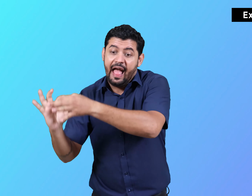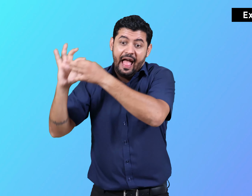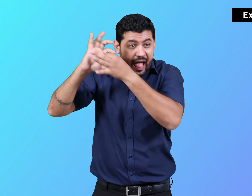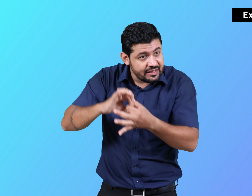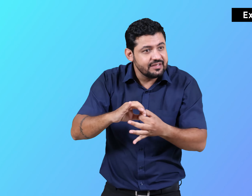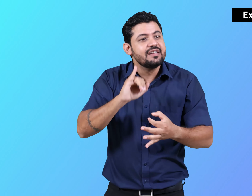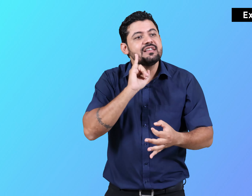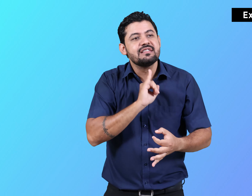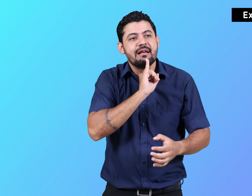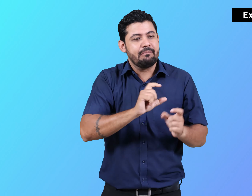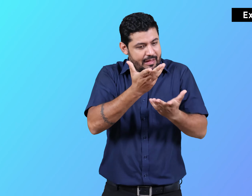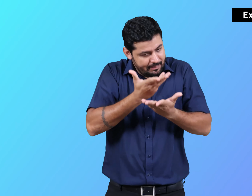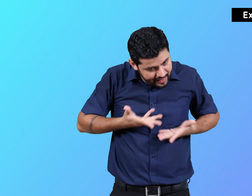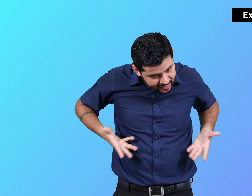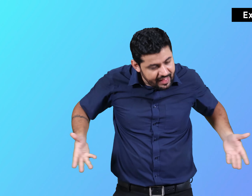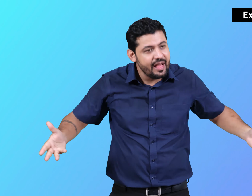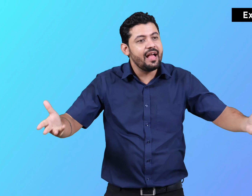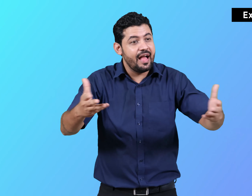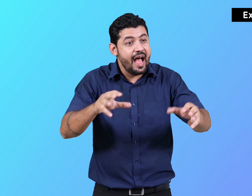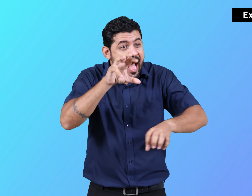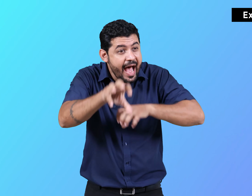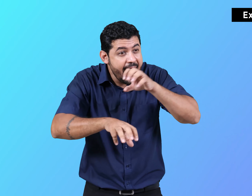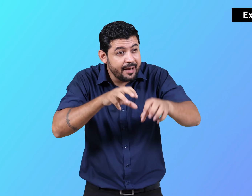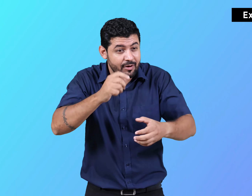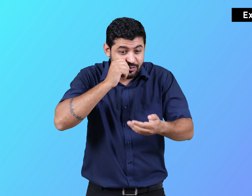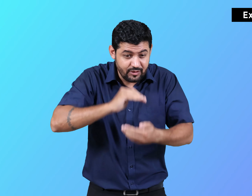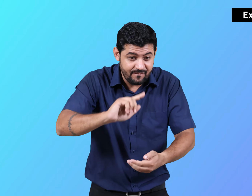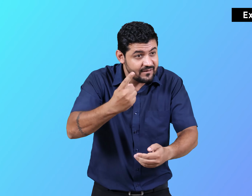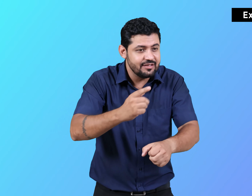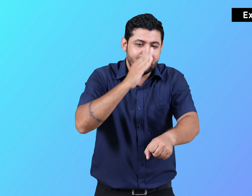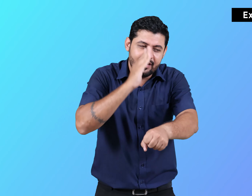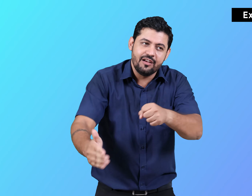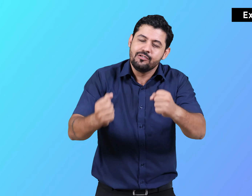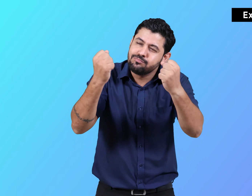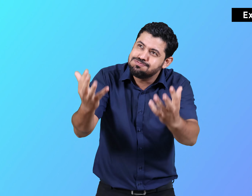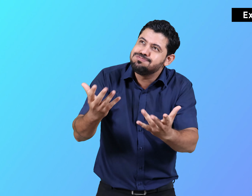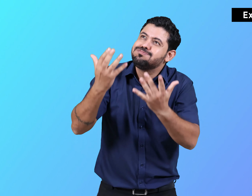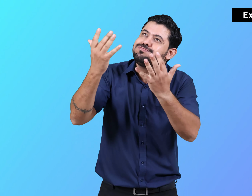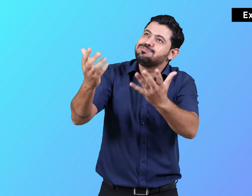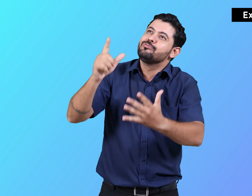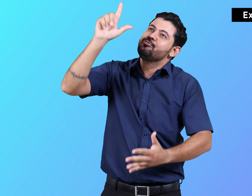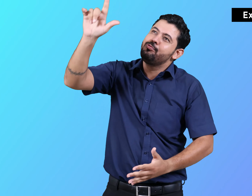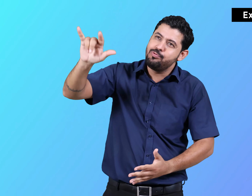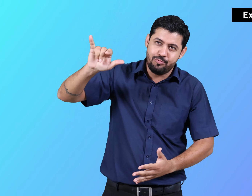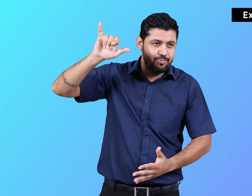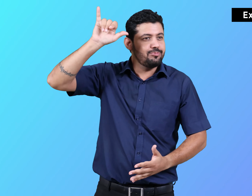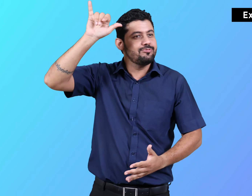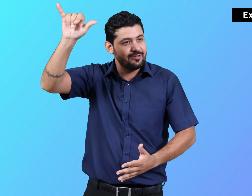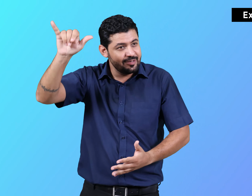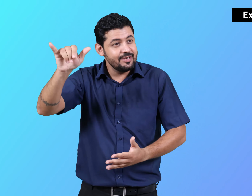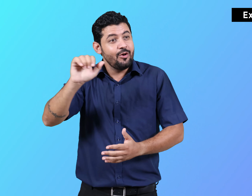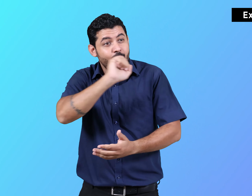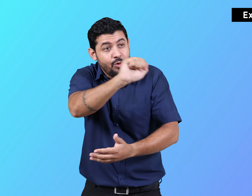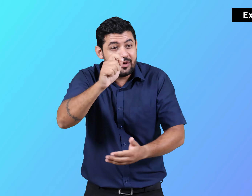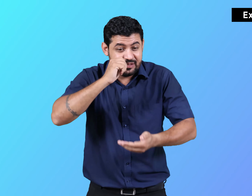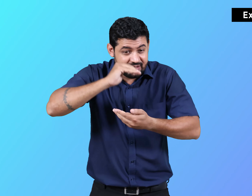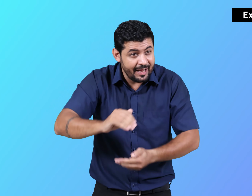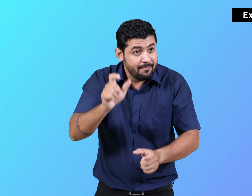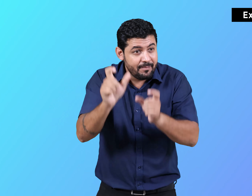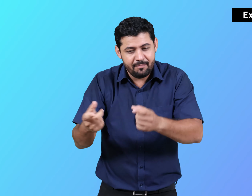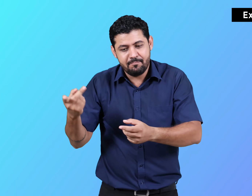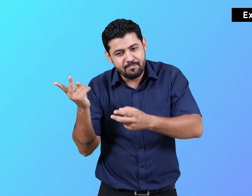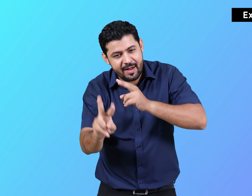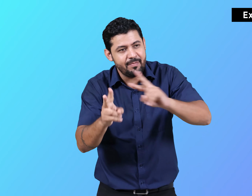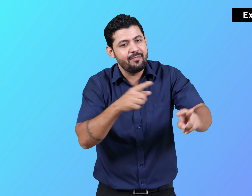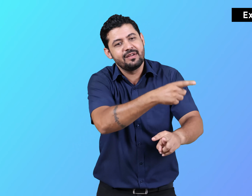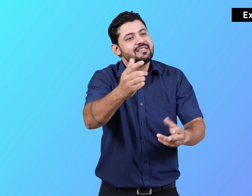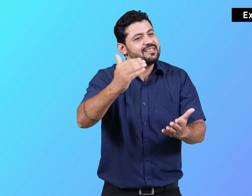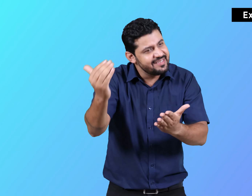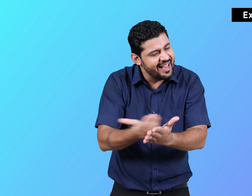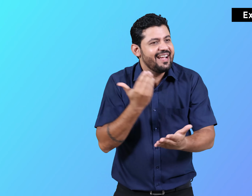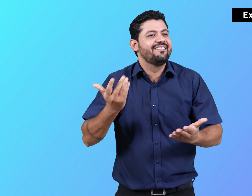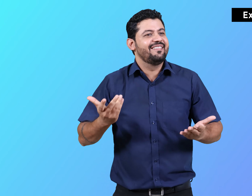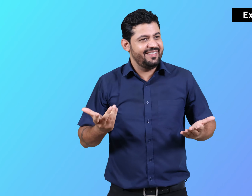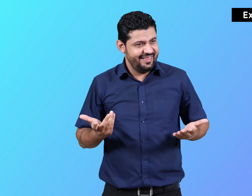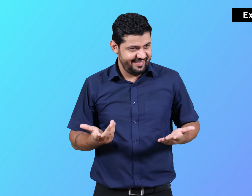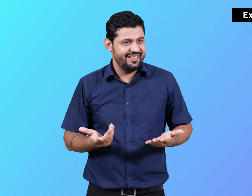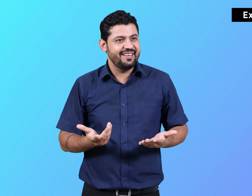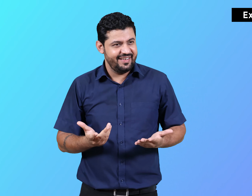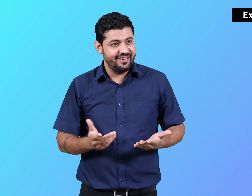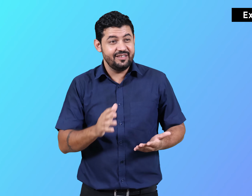That is why I give every firstborn male animal to the LORD, and that is why I buy back each of my firstborn sons from him.’